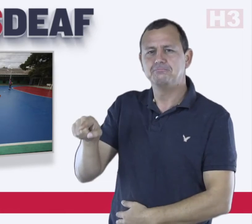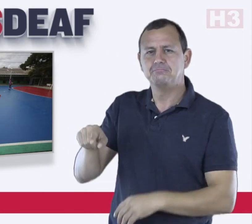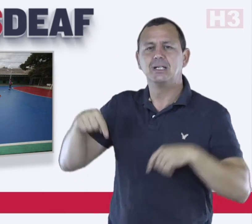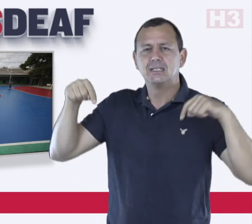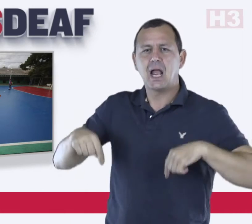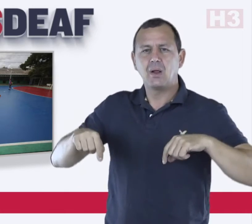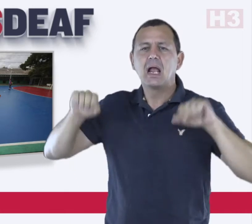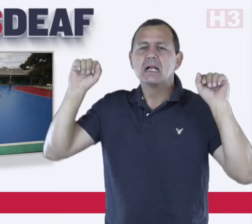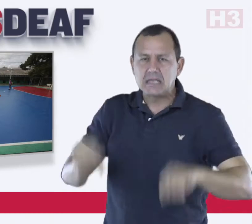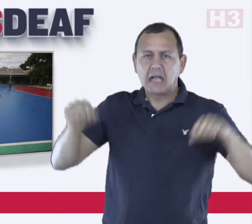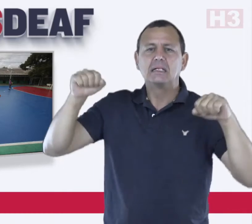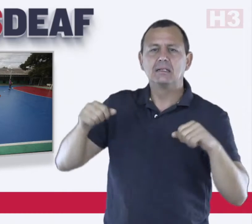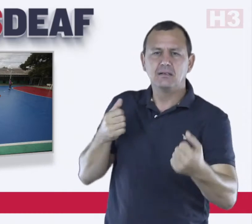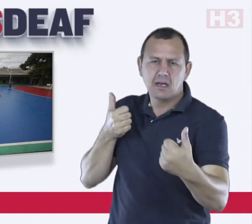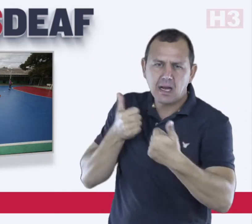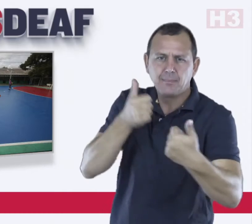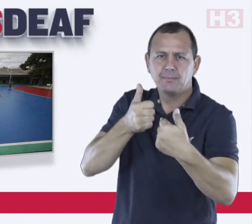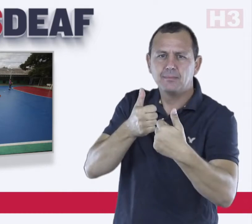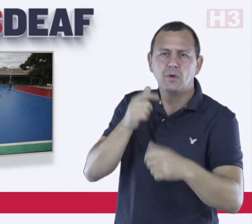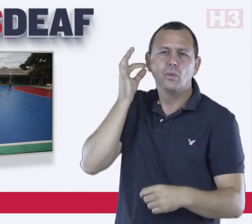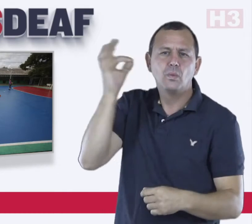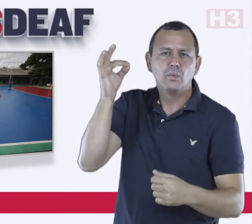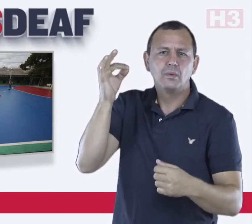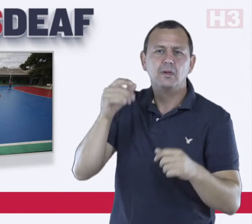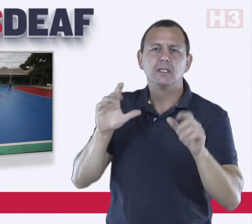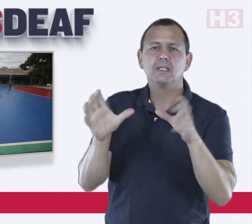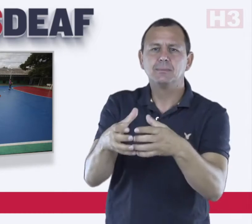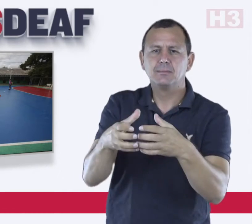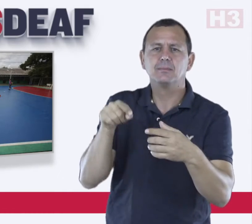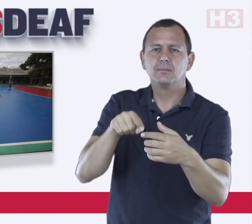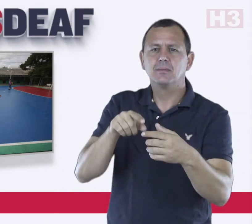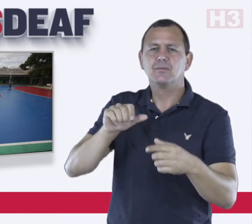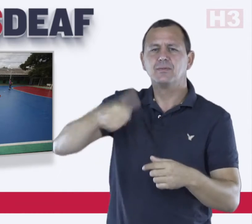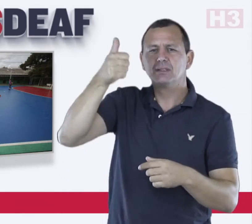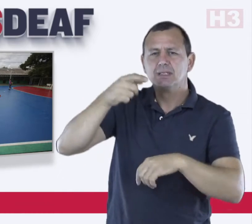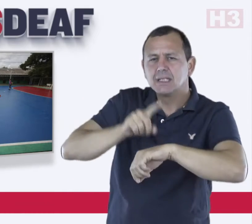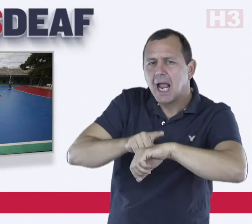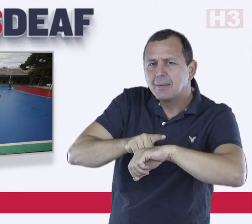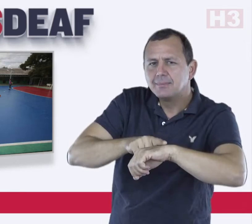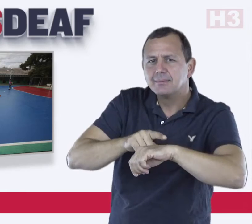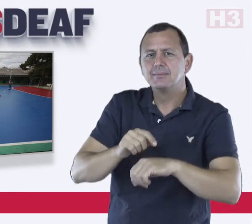was ready to compete against hearing teams for the first time ever.